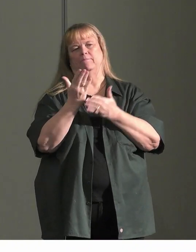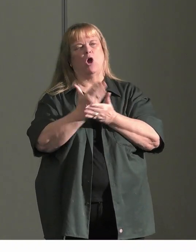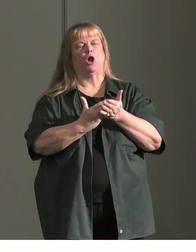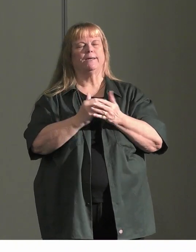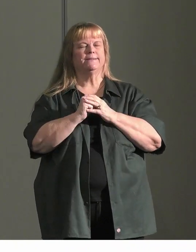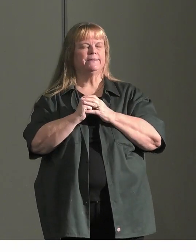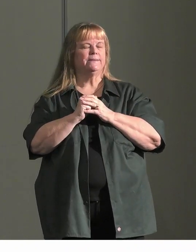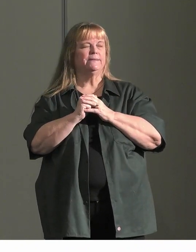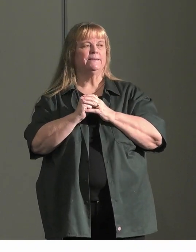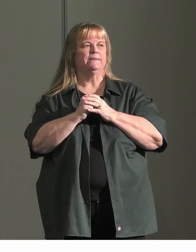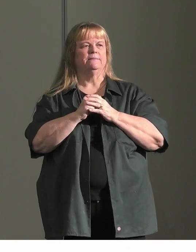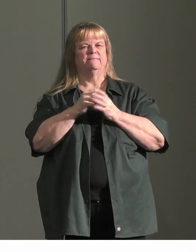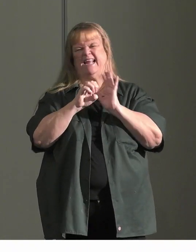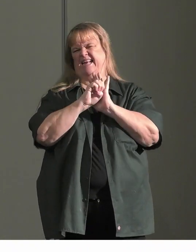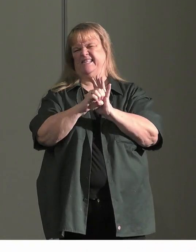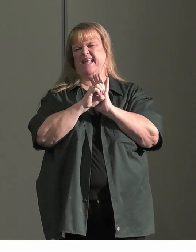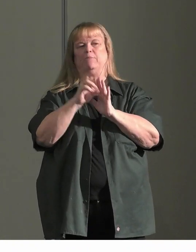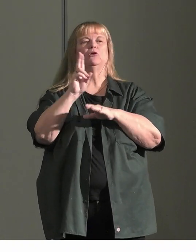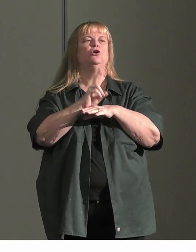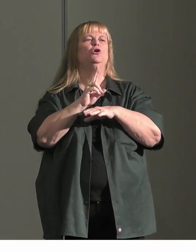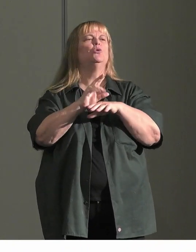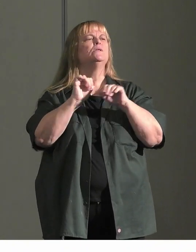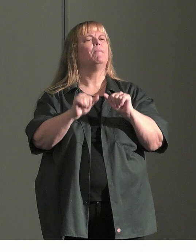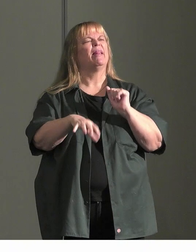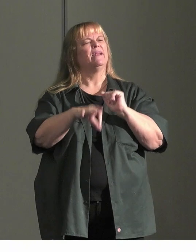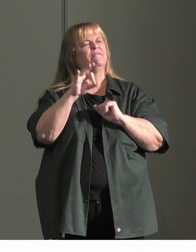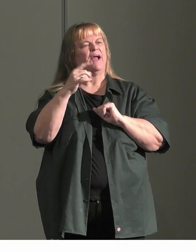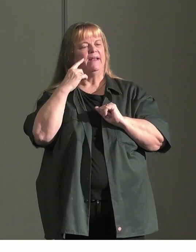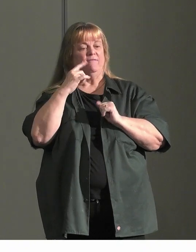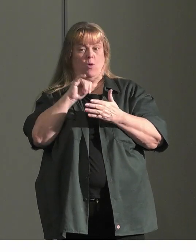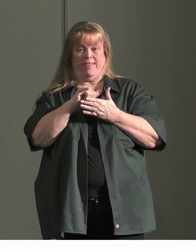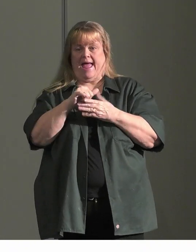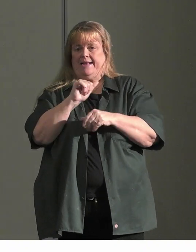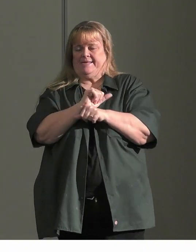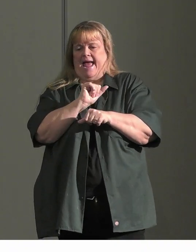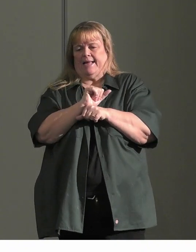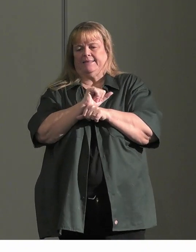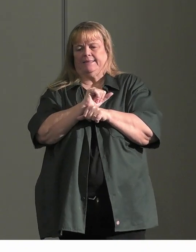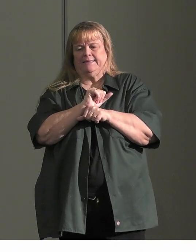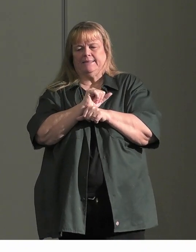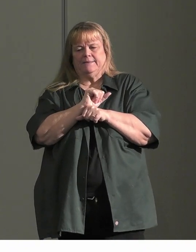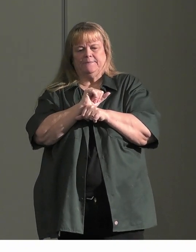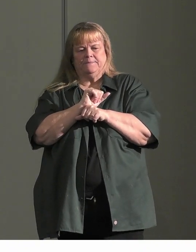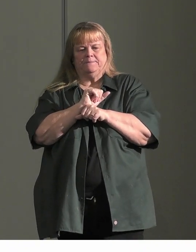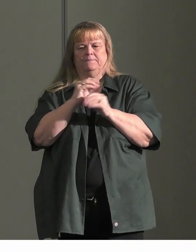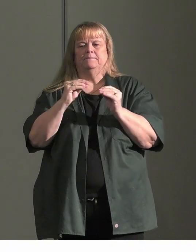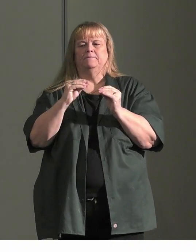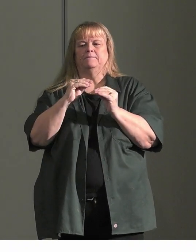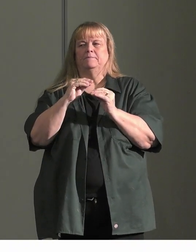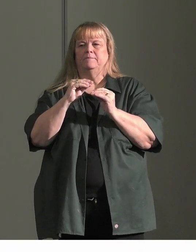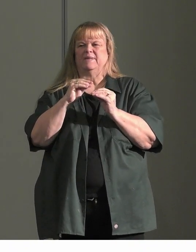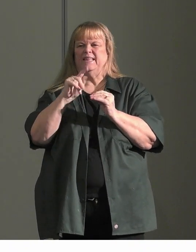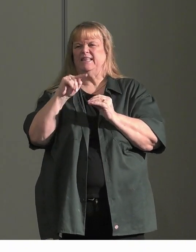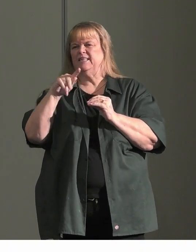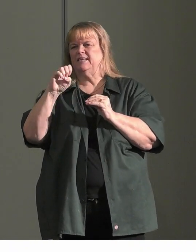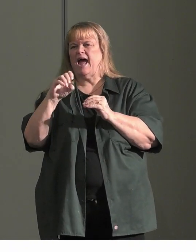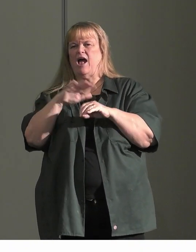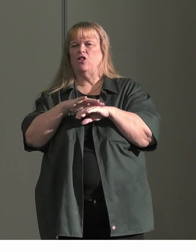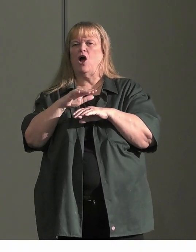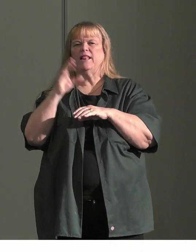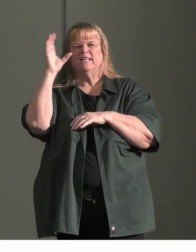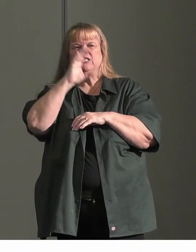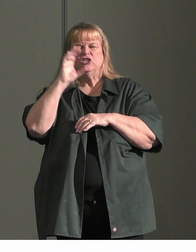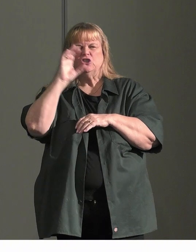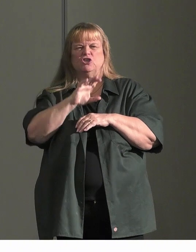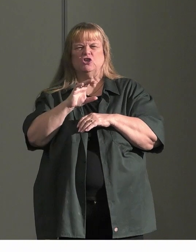So an example usability finding for the task mosaic tiling on the search result is difficult